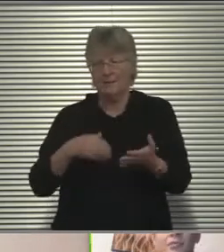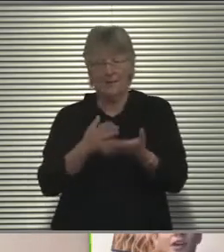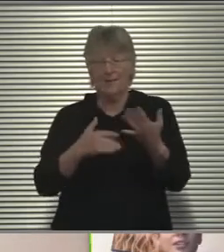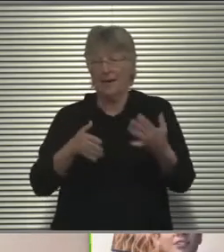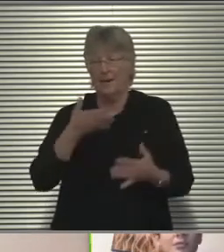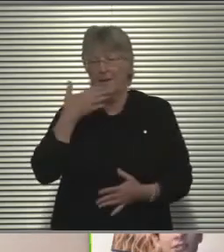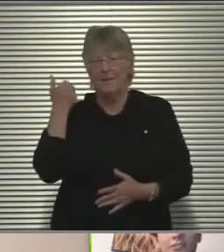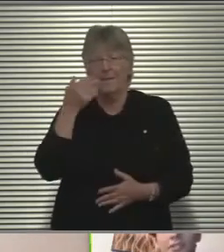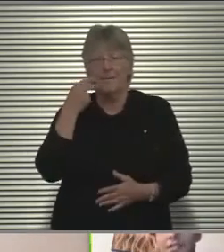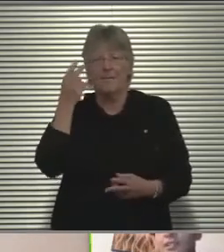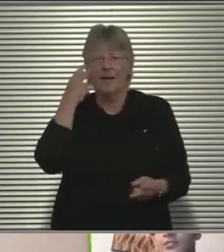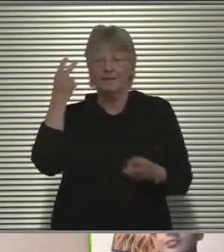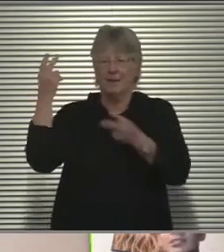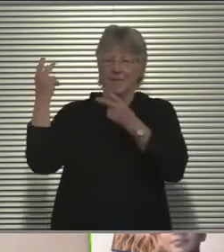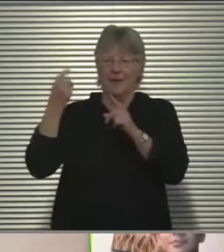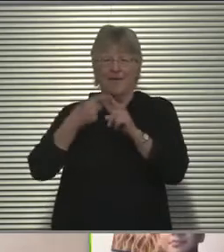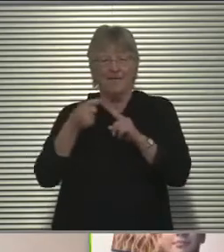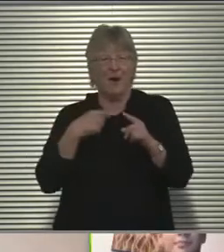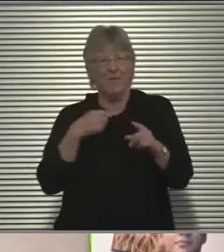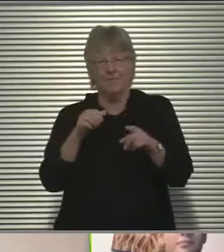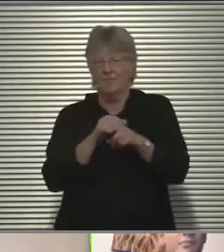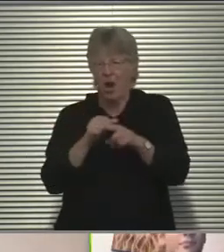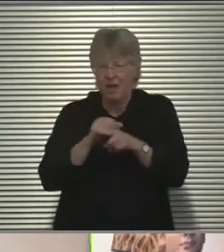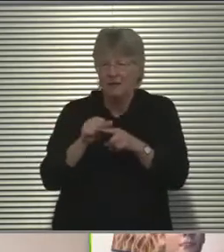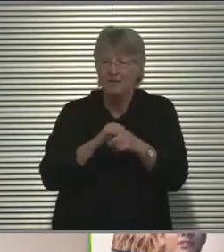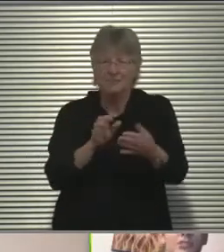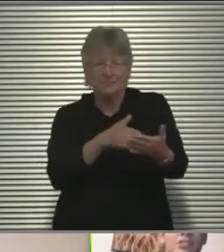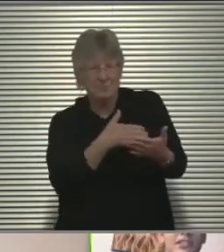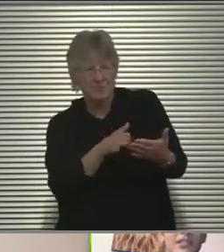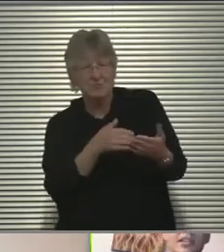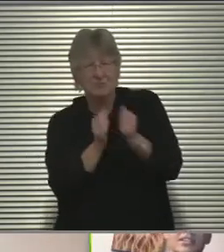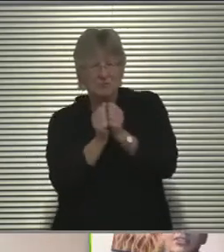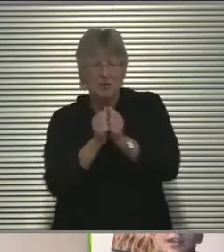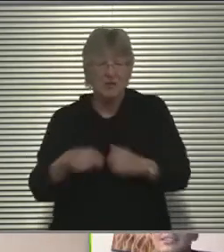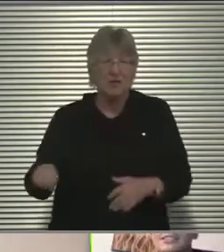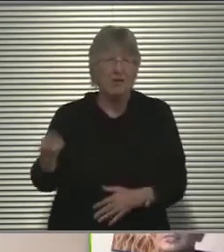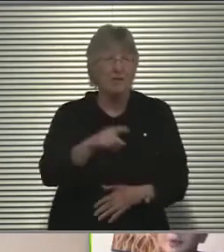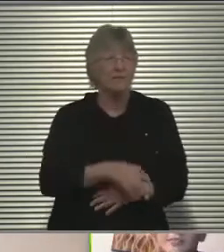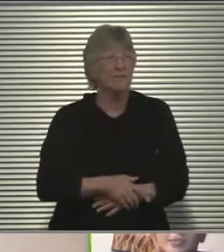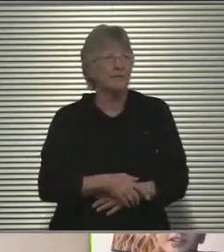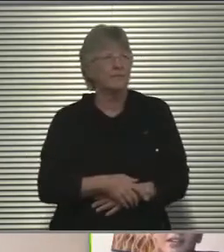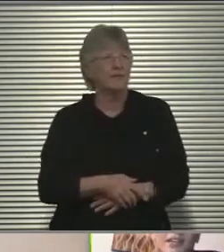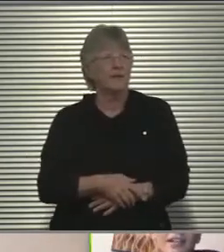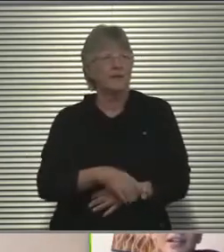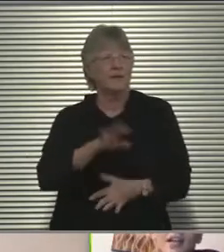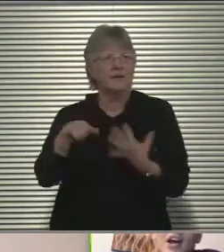from audition, rehearsals, and the concerts. Socially, SATO has surprised me a lot.